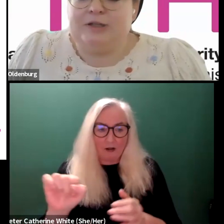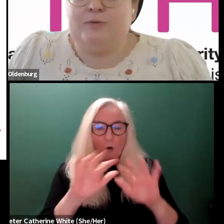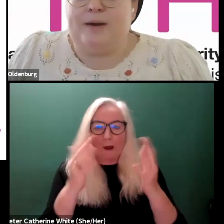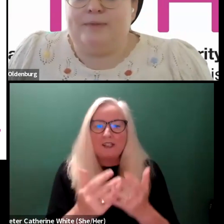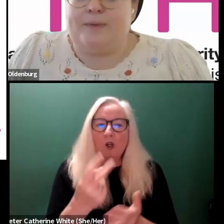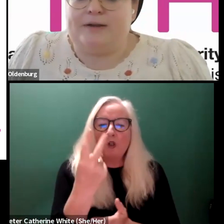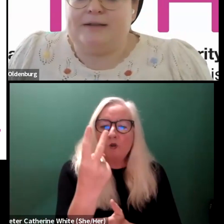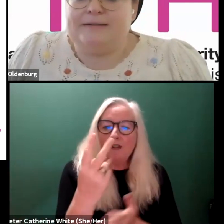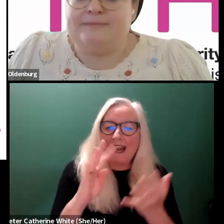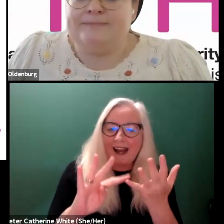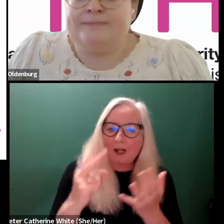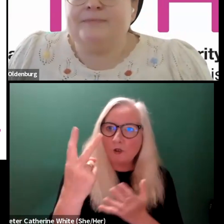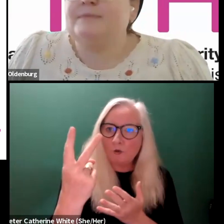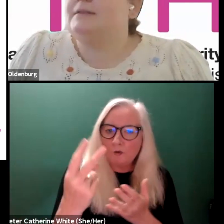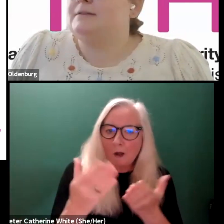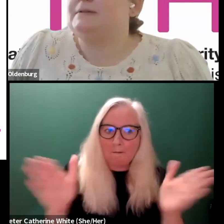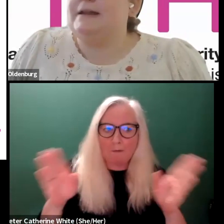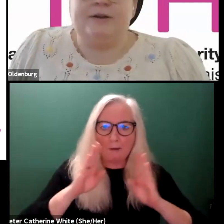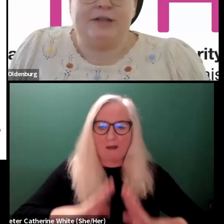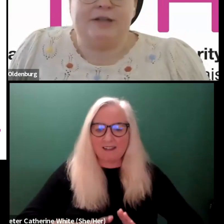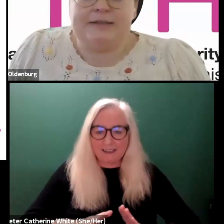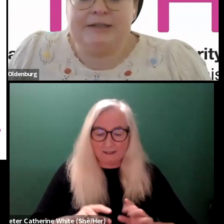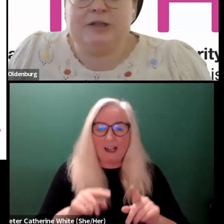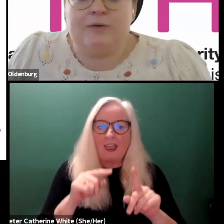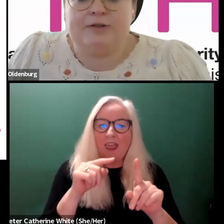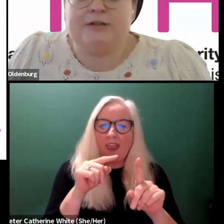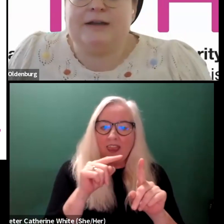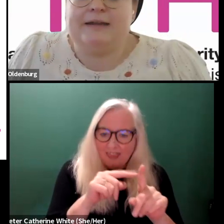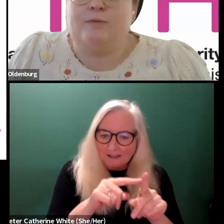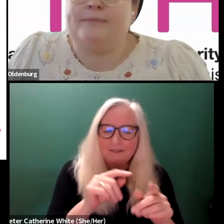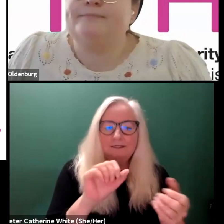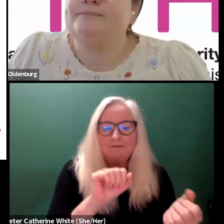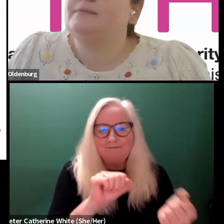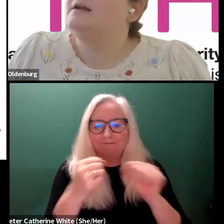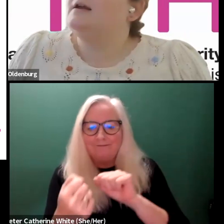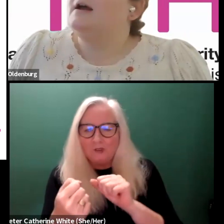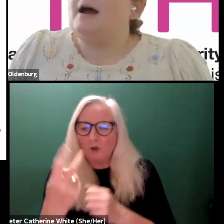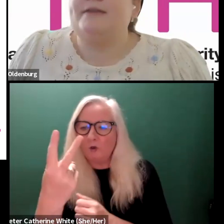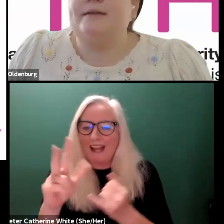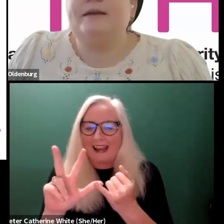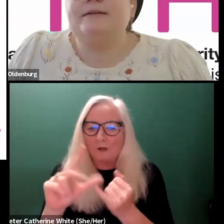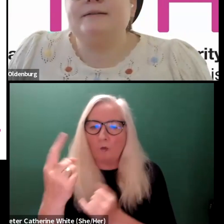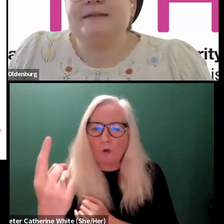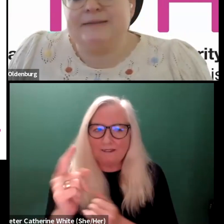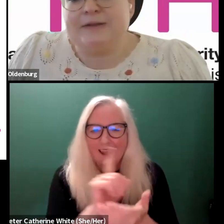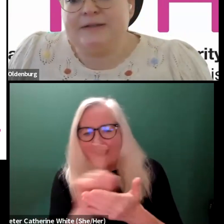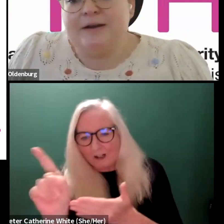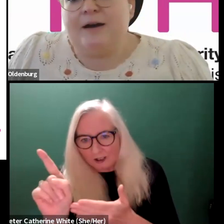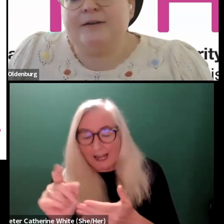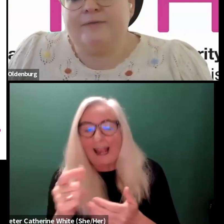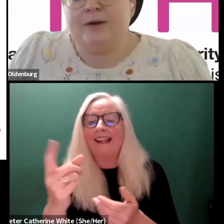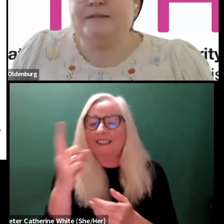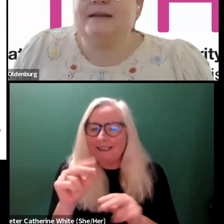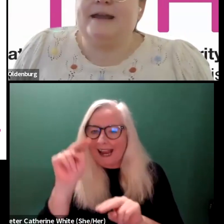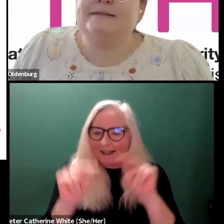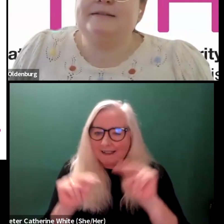This was later adjusted to 281. And then made an assessment on conformance against the criteria.